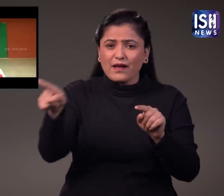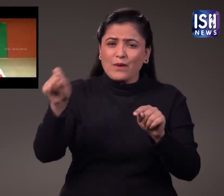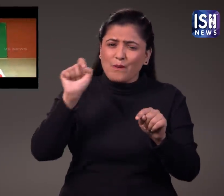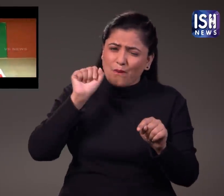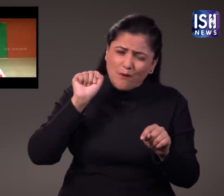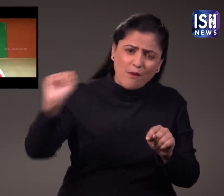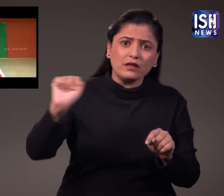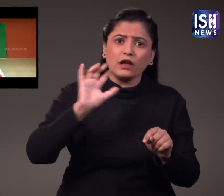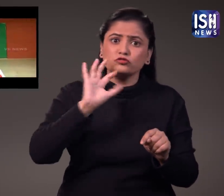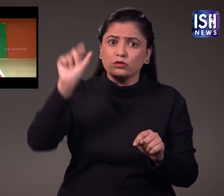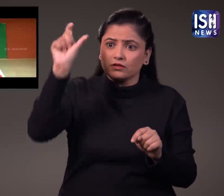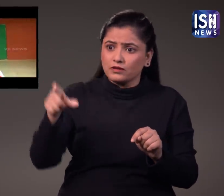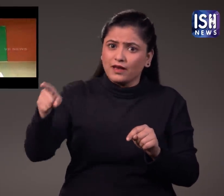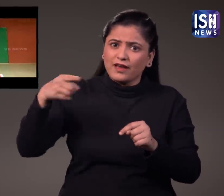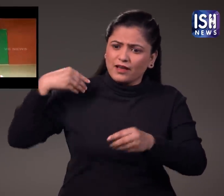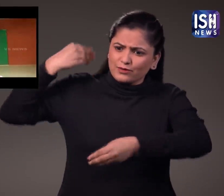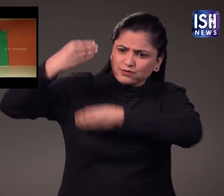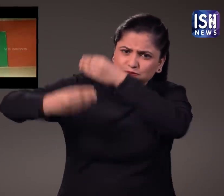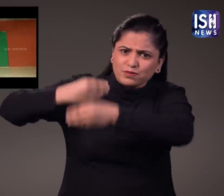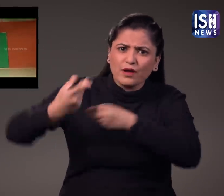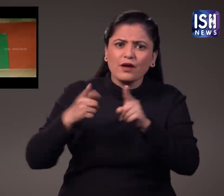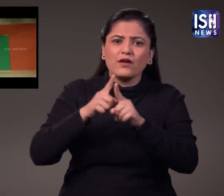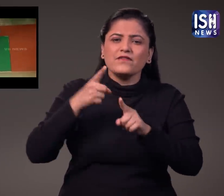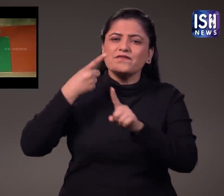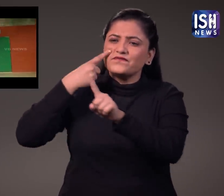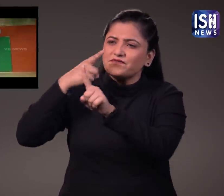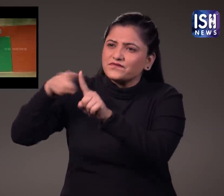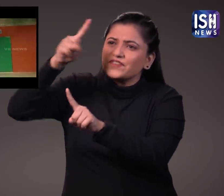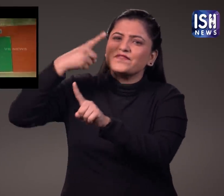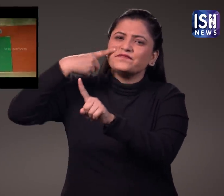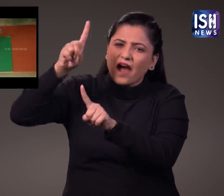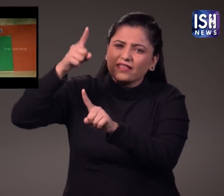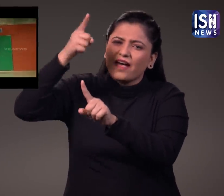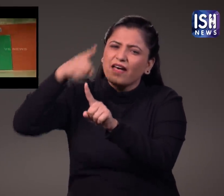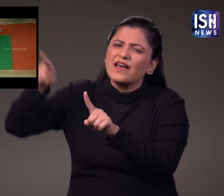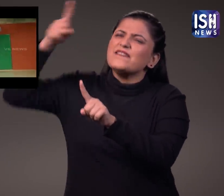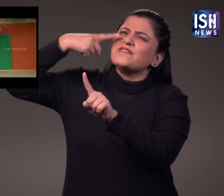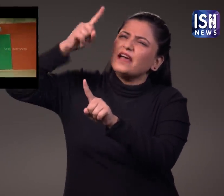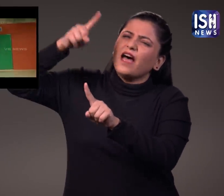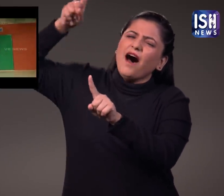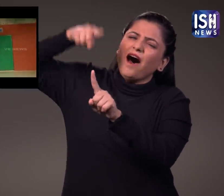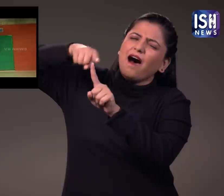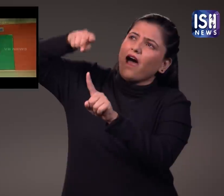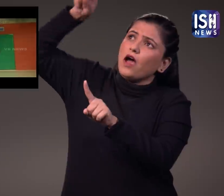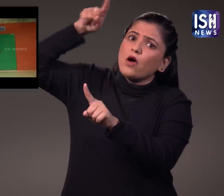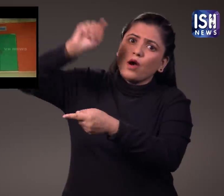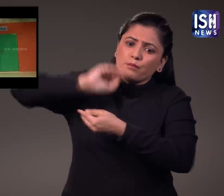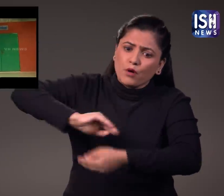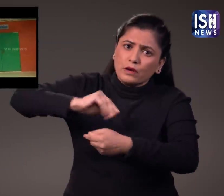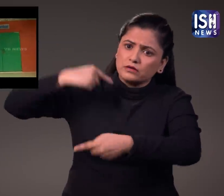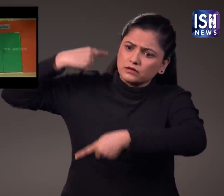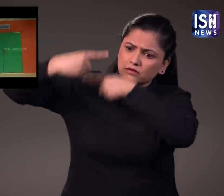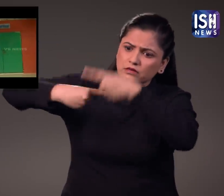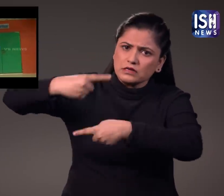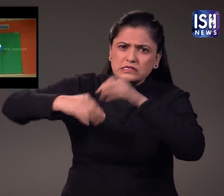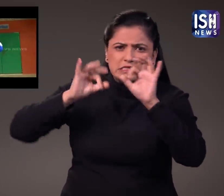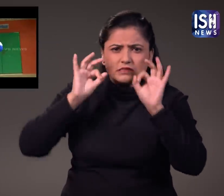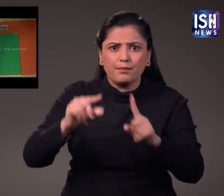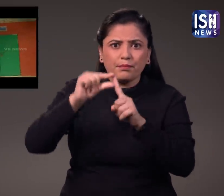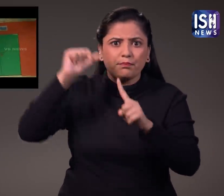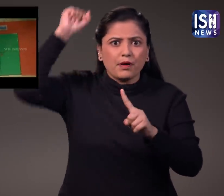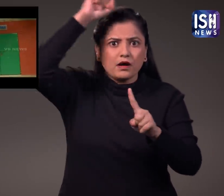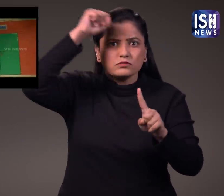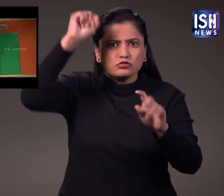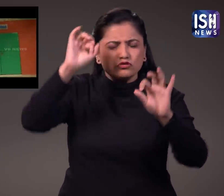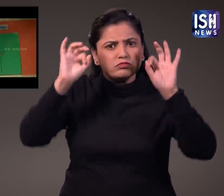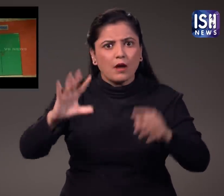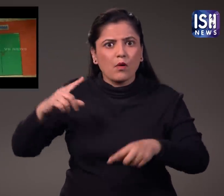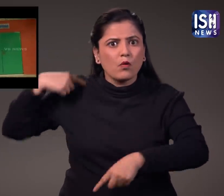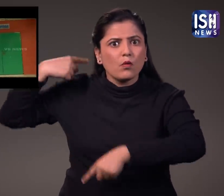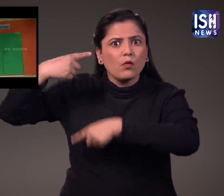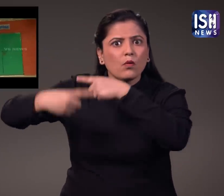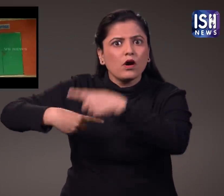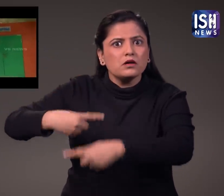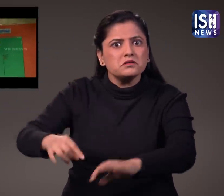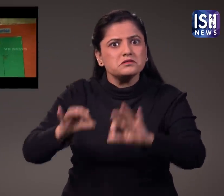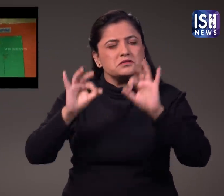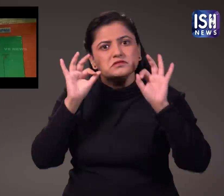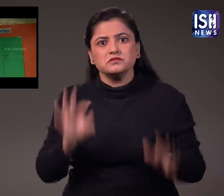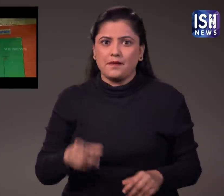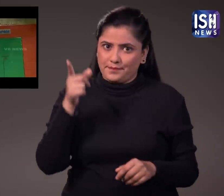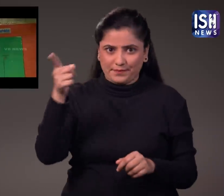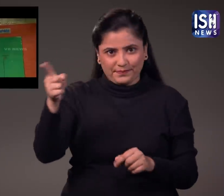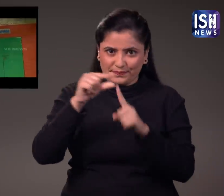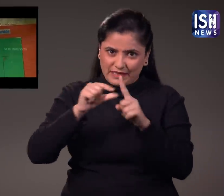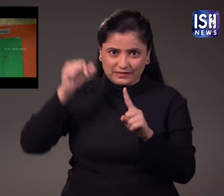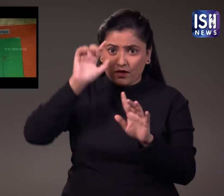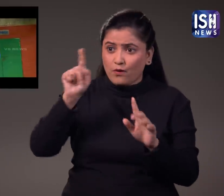He states that his ancestors like his father, grandfather, great grandfather all were from Punjab,